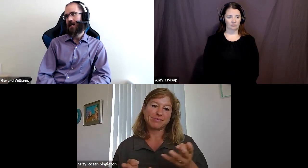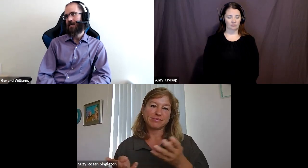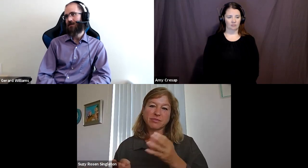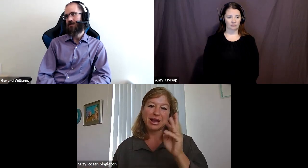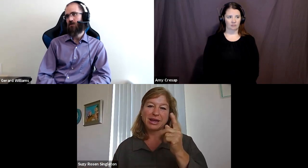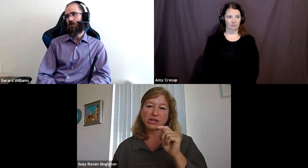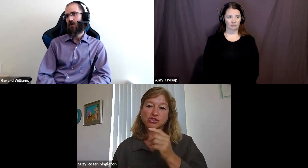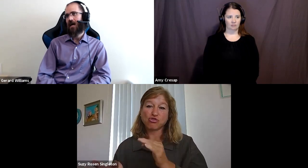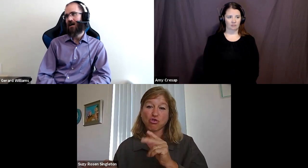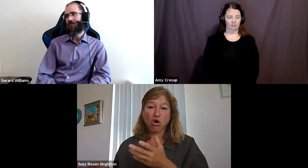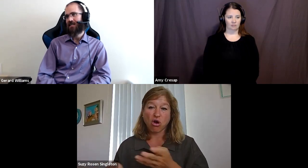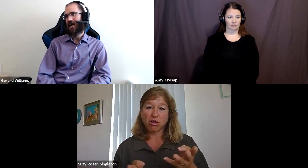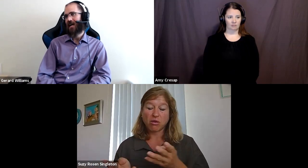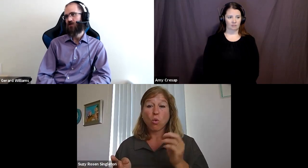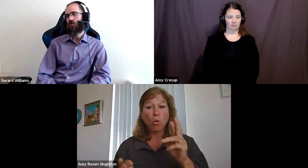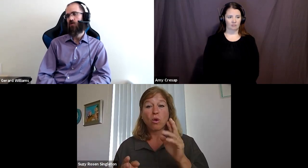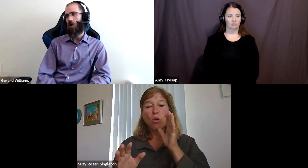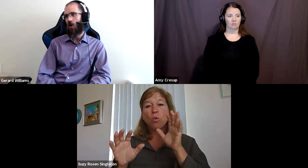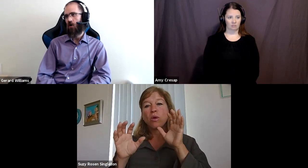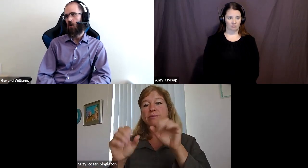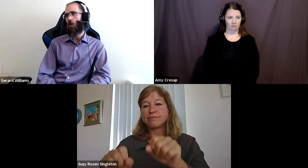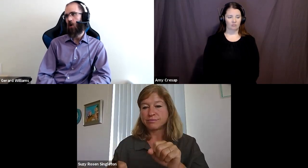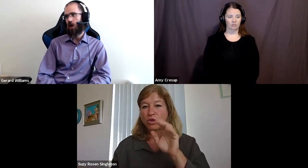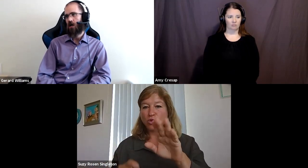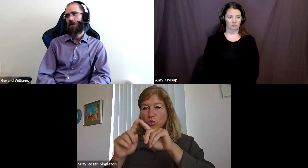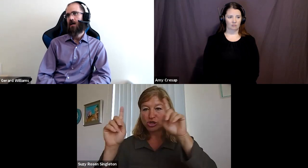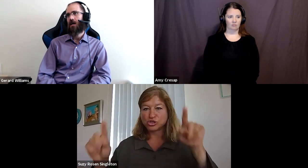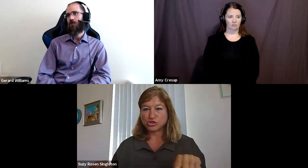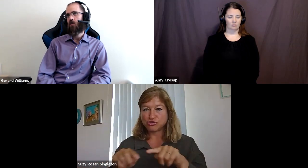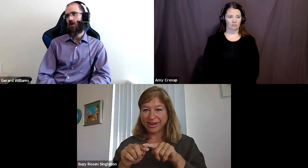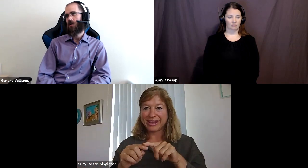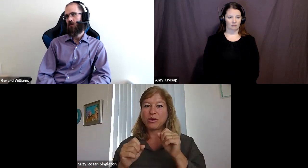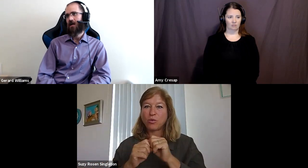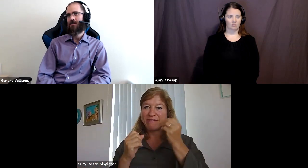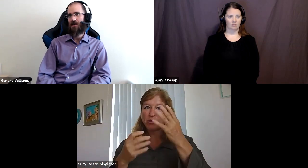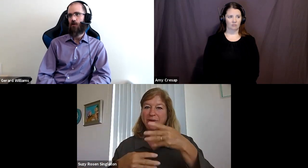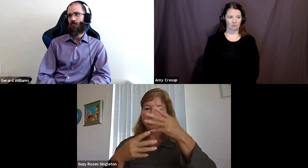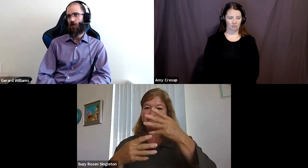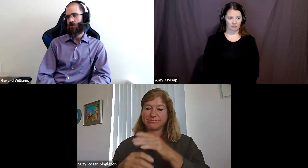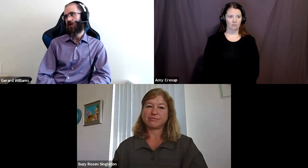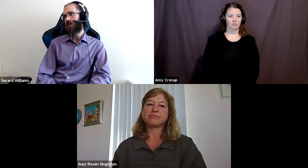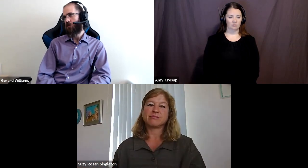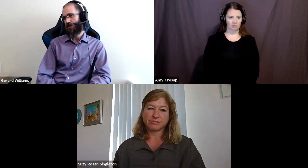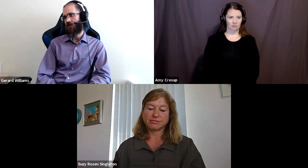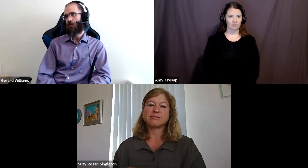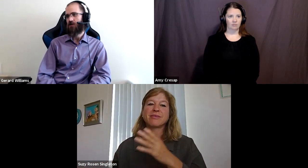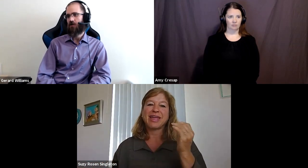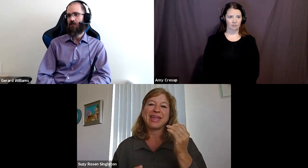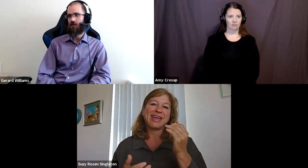Will have a text crawl or will otherwise take over your screen with information visibly